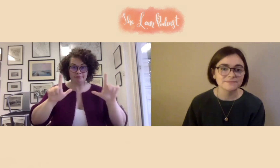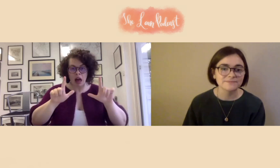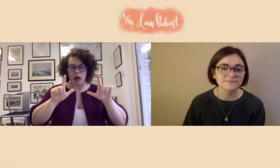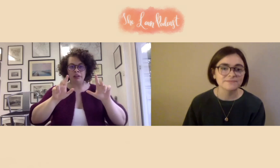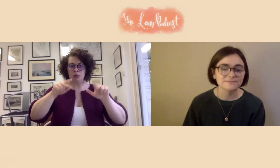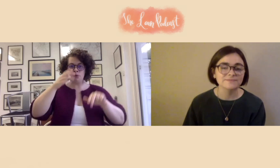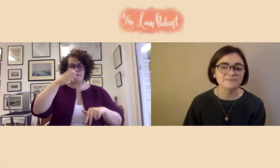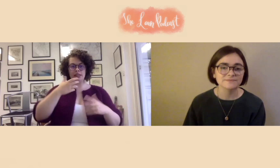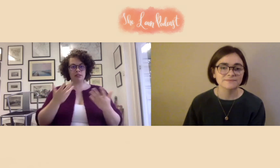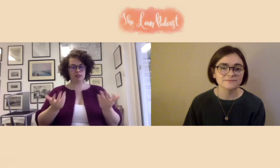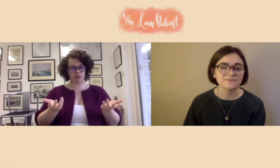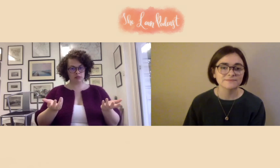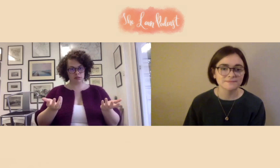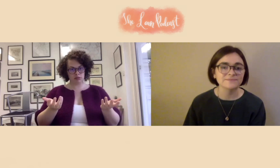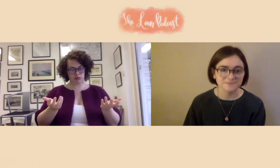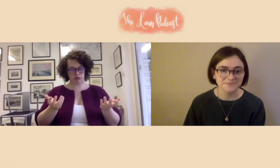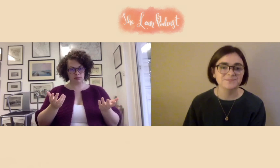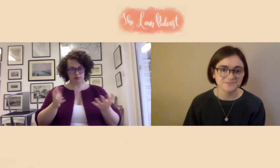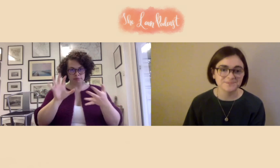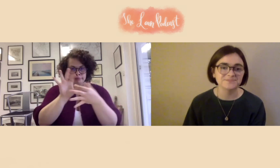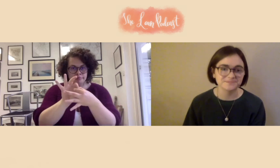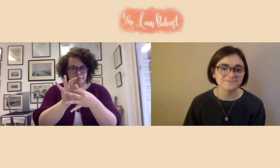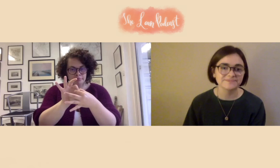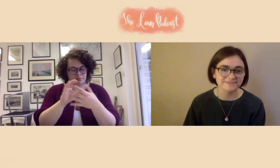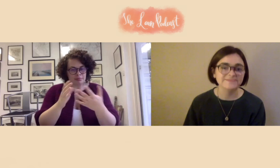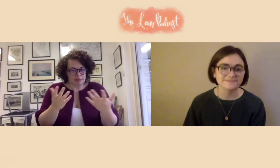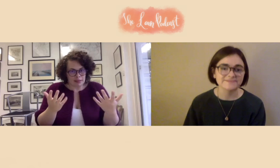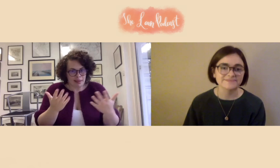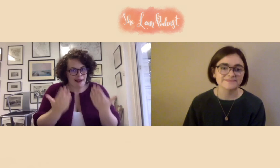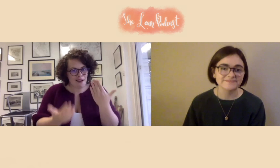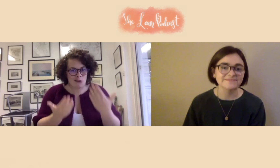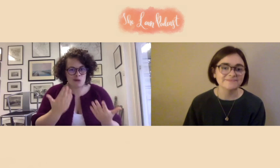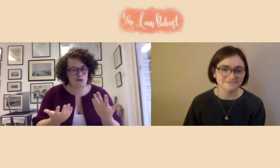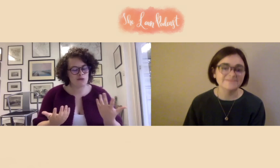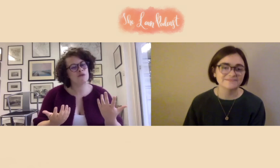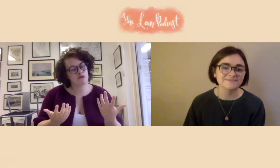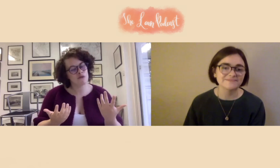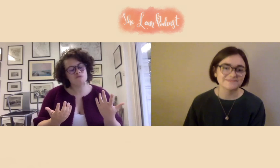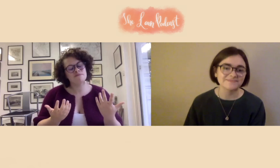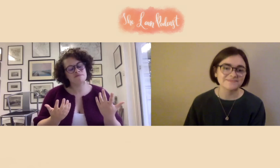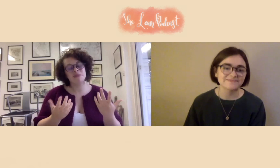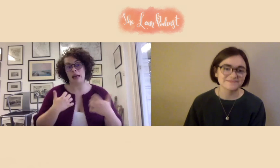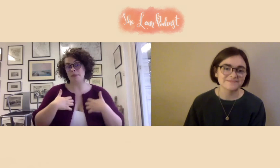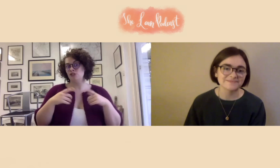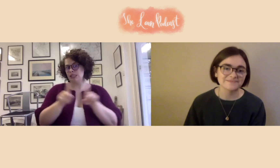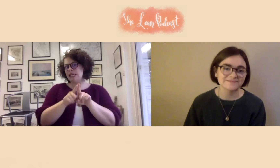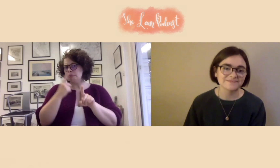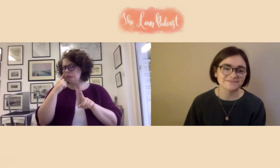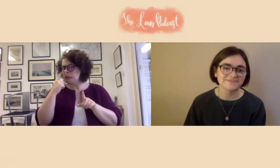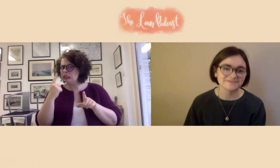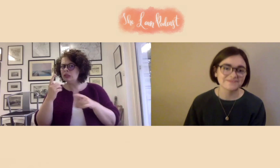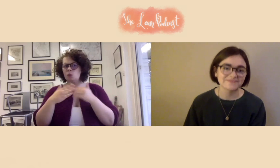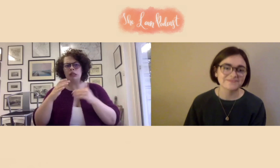onto the screen with these new faces they're. Like, how can we combat that? I'll be very interested to see what Caroline says about that in particular